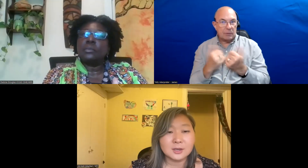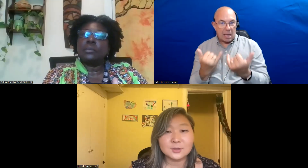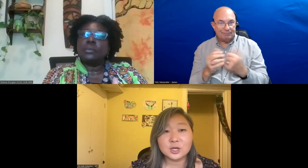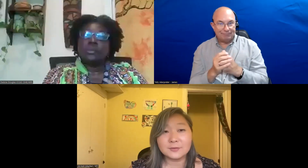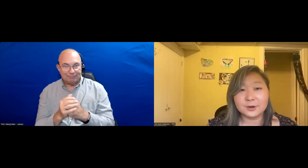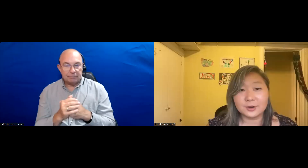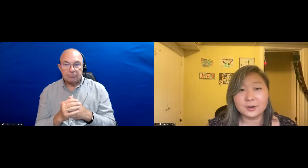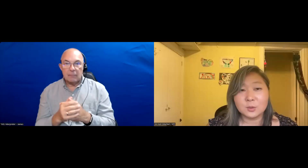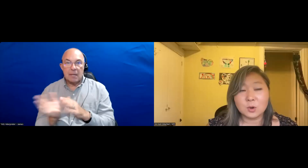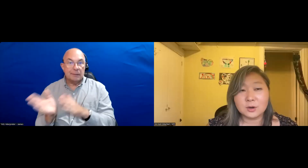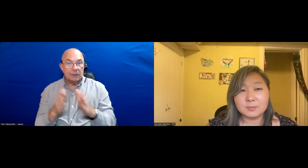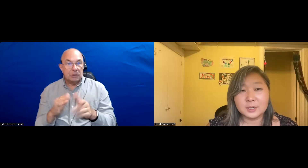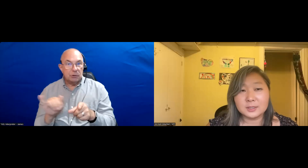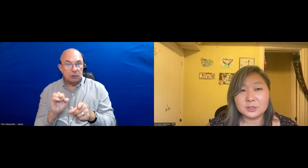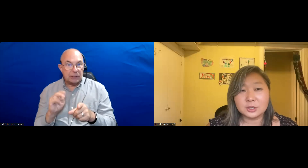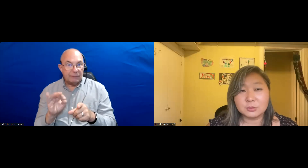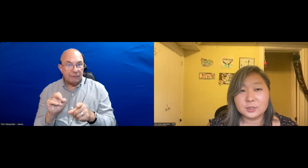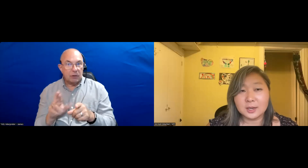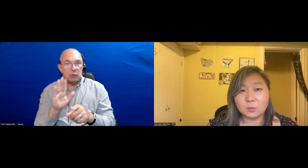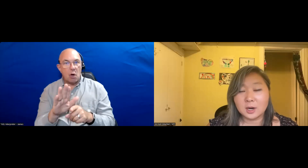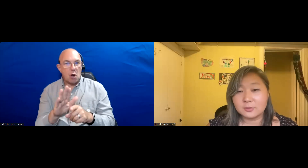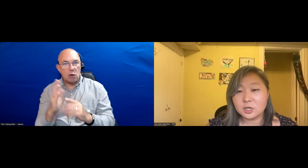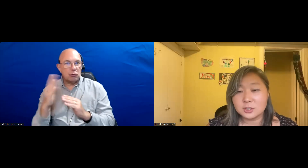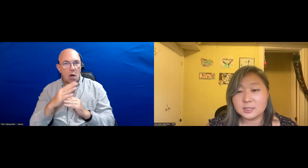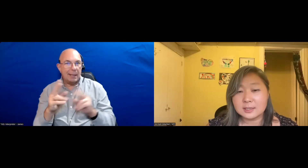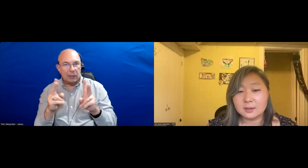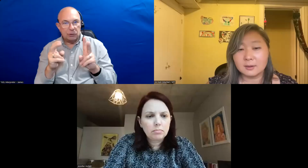So, Jennifer what are the biggest issues and what kind of change is needed?